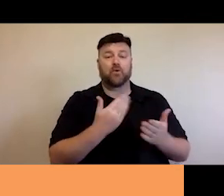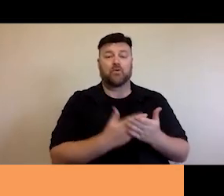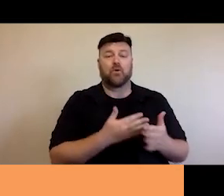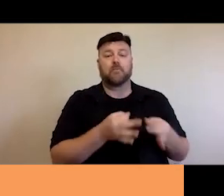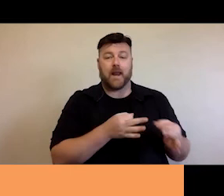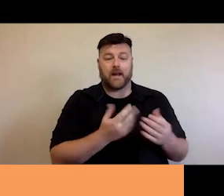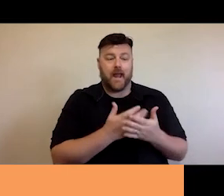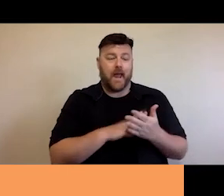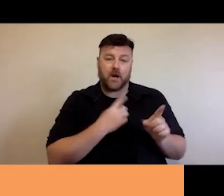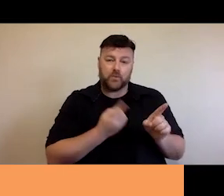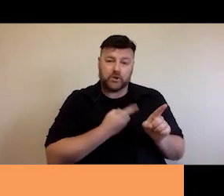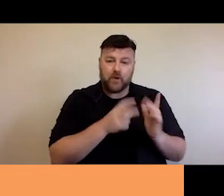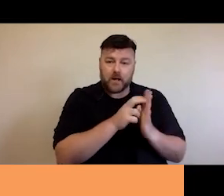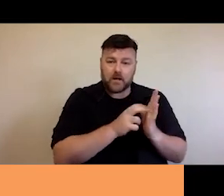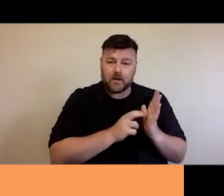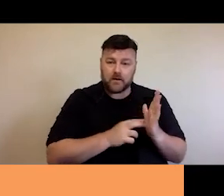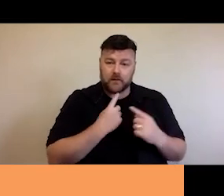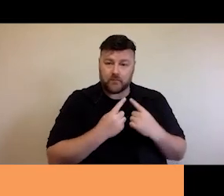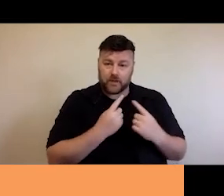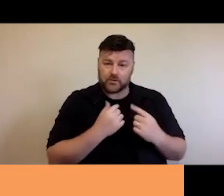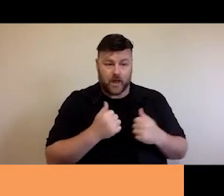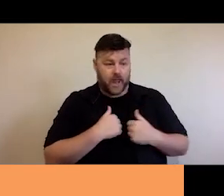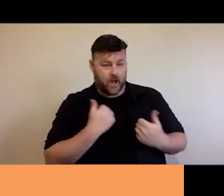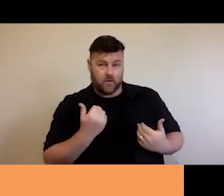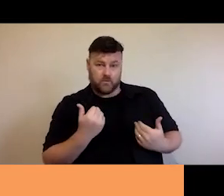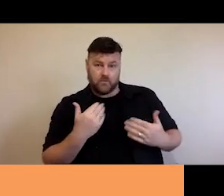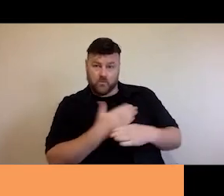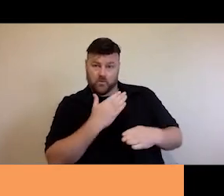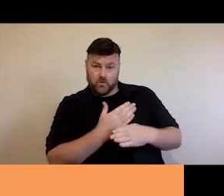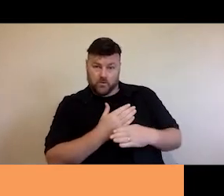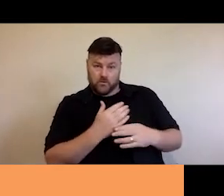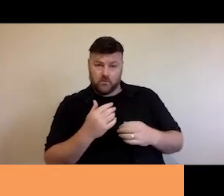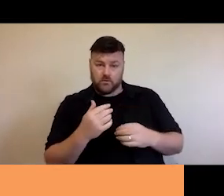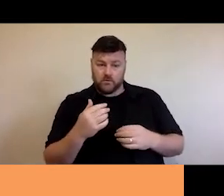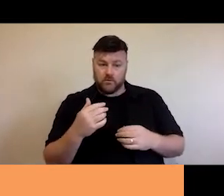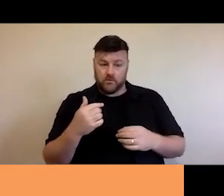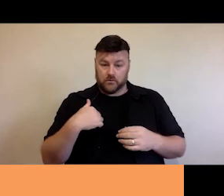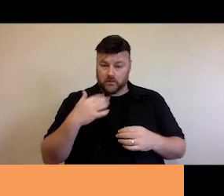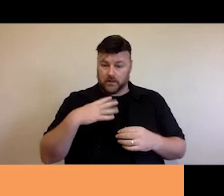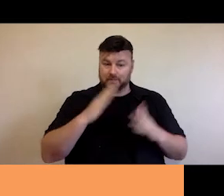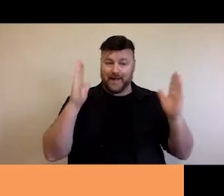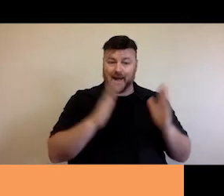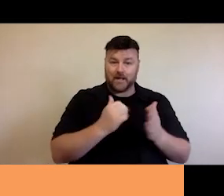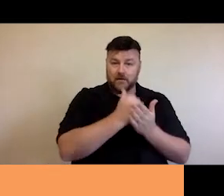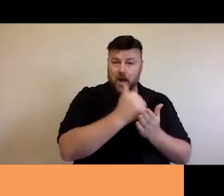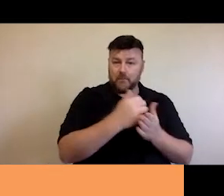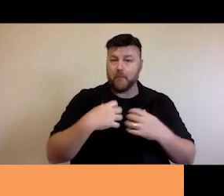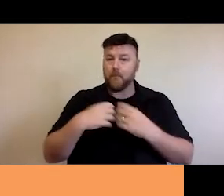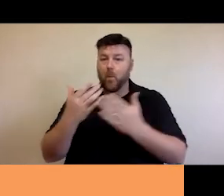track progress and performance in time of uncertainty? Do we need to be less quantifiable, more qualitiative? What are our key